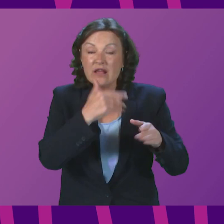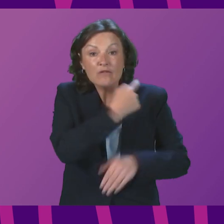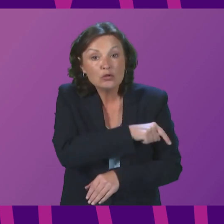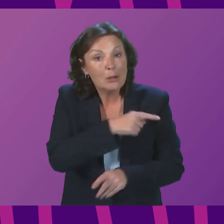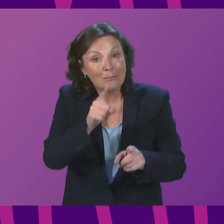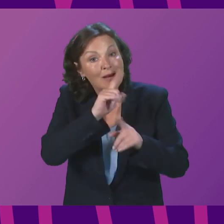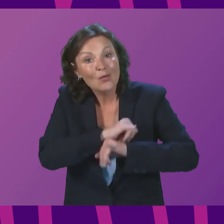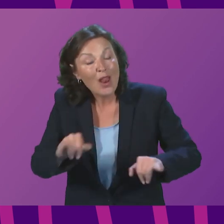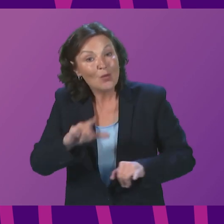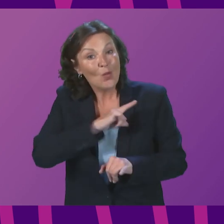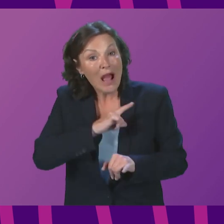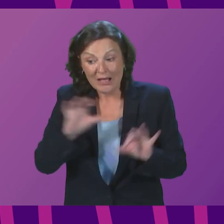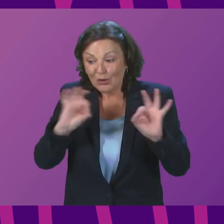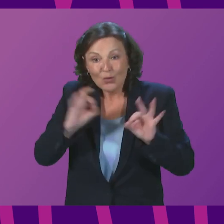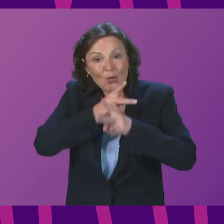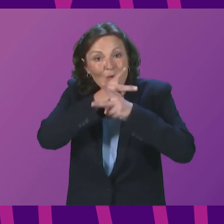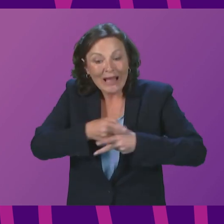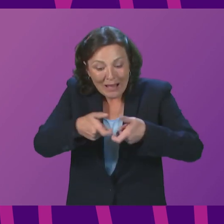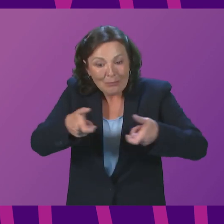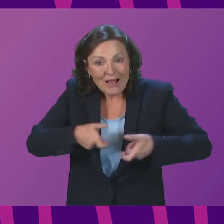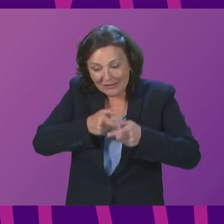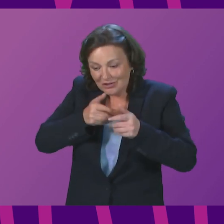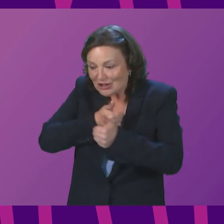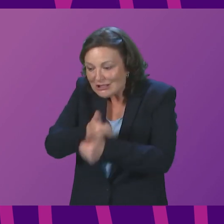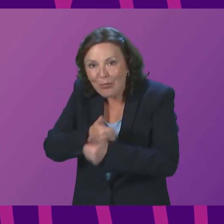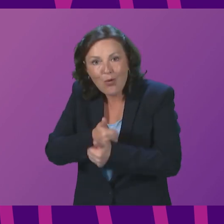in large part because there is no care package to help them home.